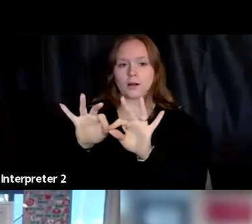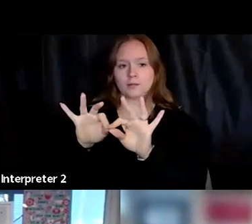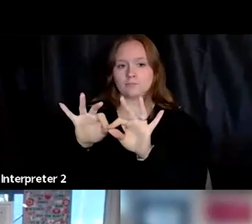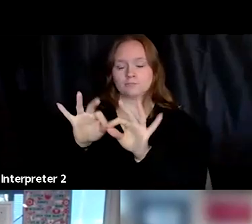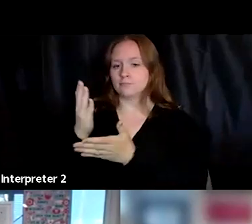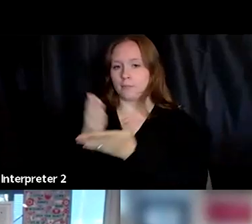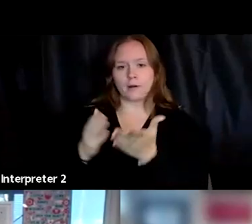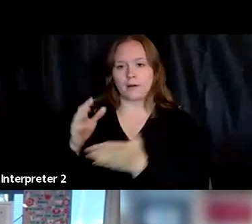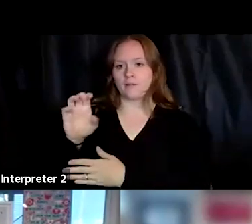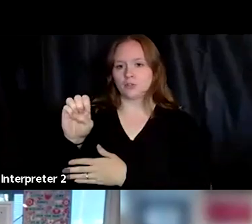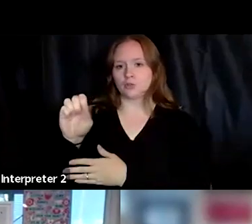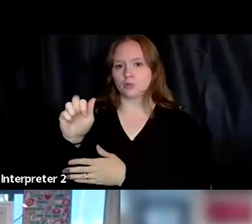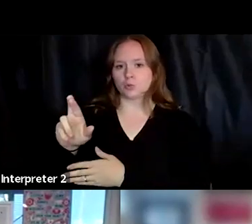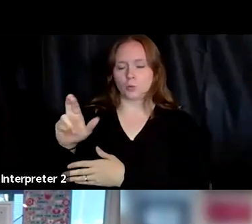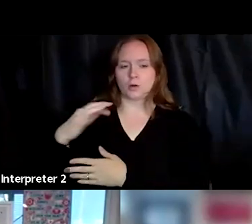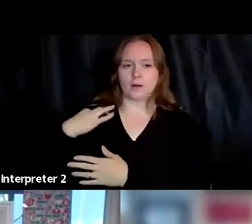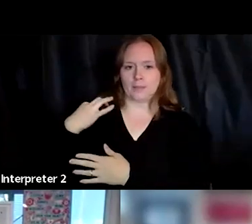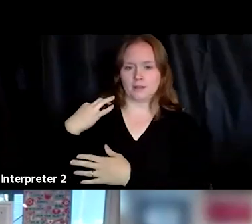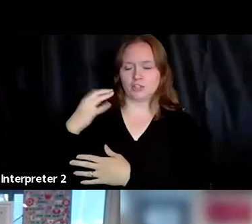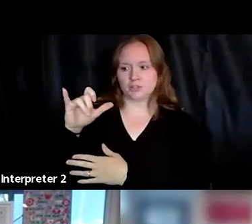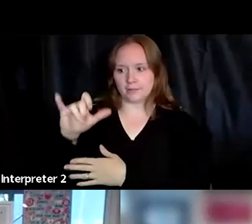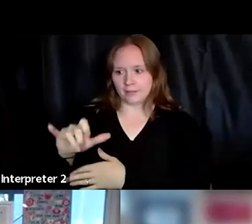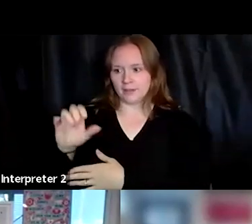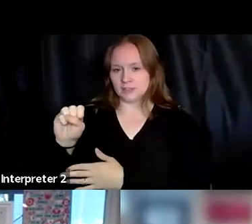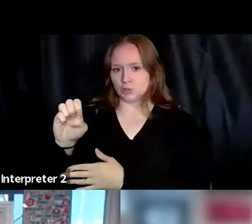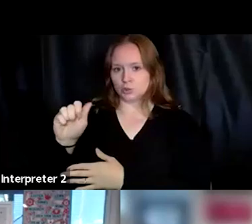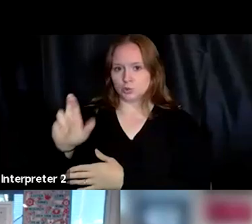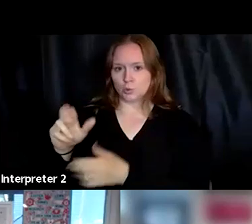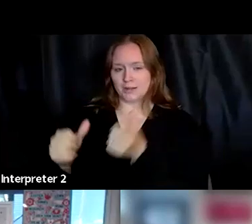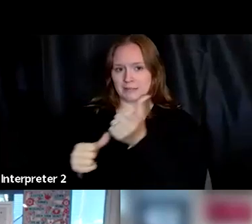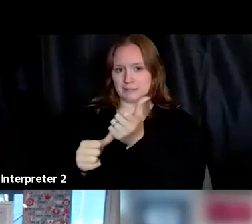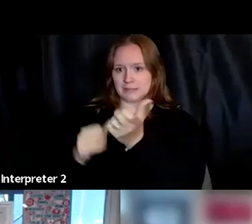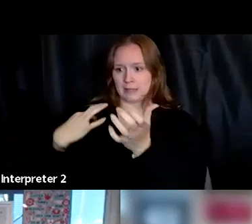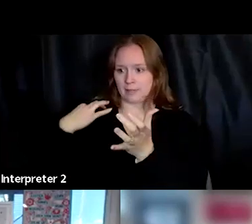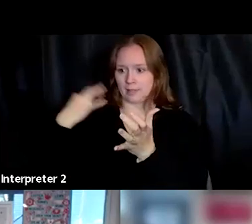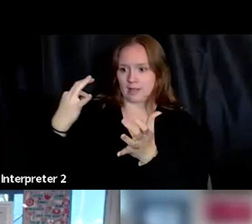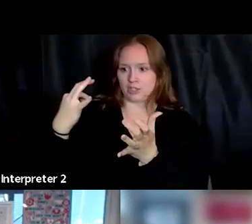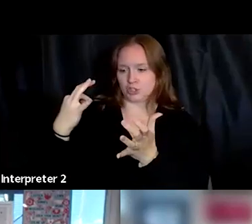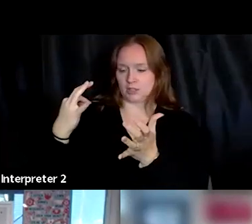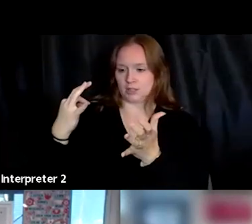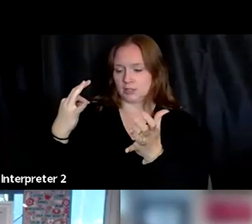and it is what sets the SOAR-assisted application apart from just providing application assistance